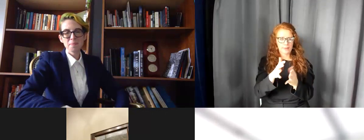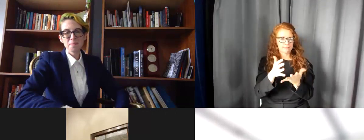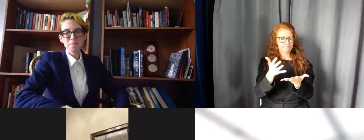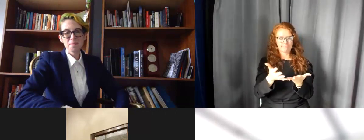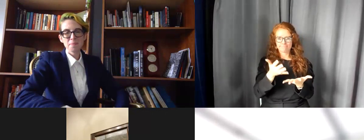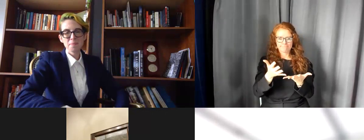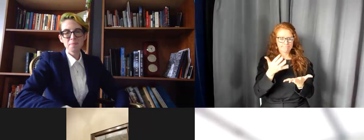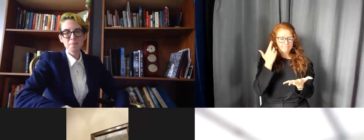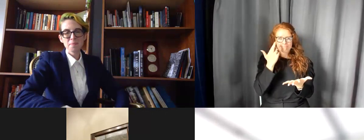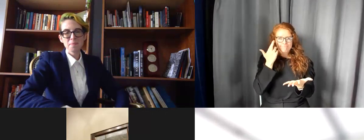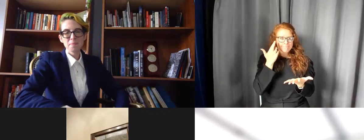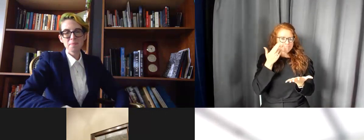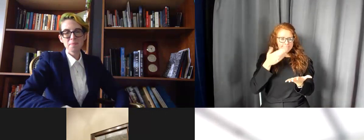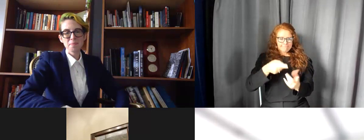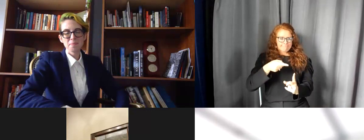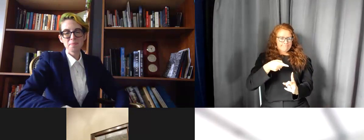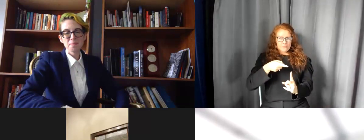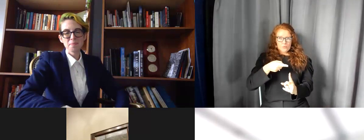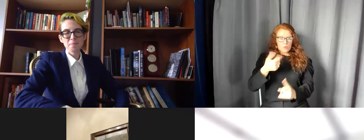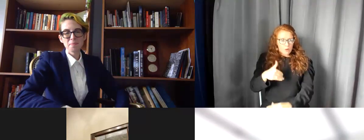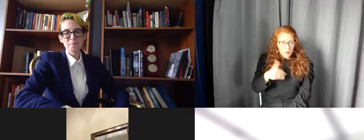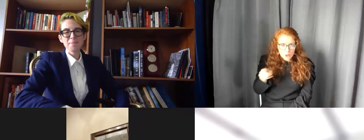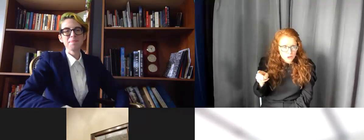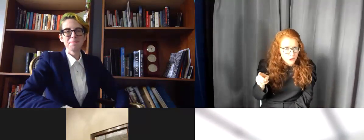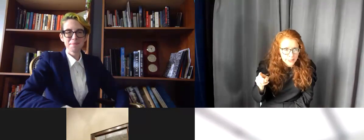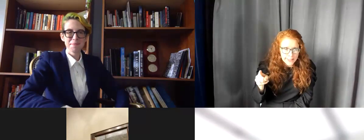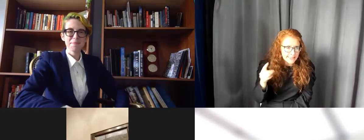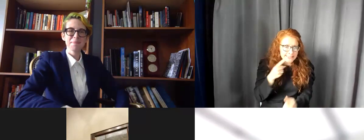Jordan Radford: it just Jordan Radford: that she's pretty famous. So